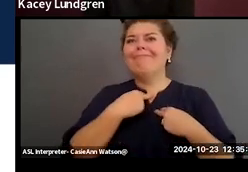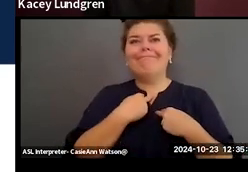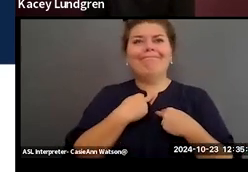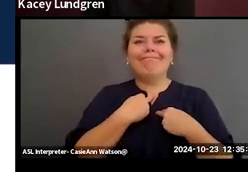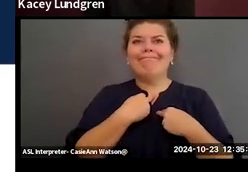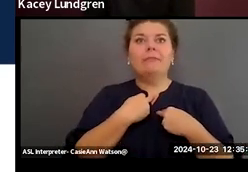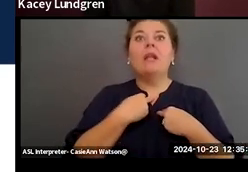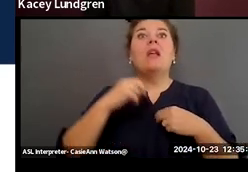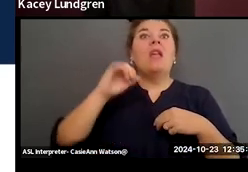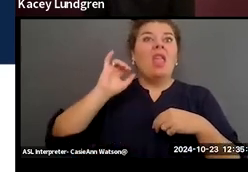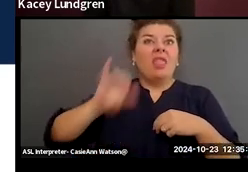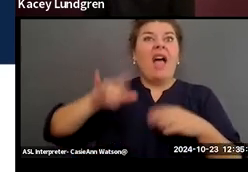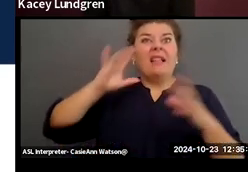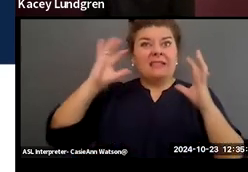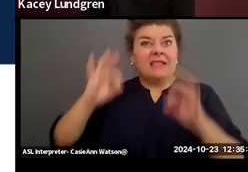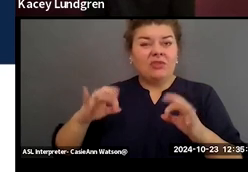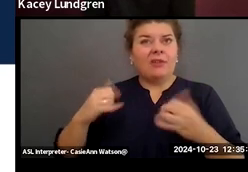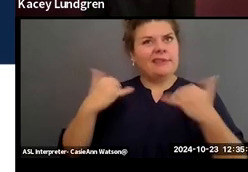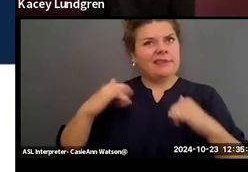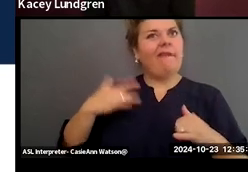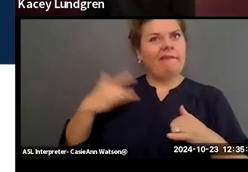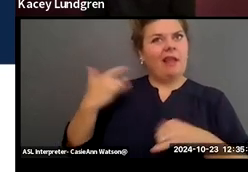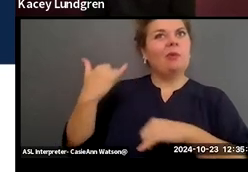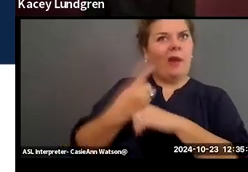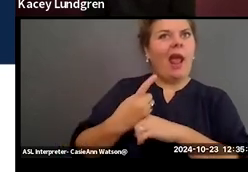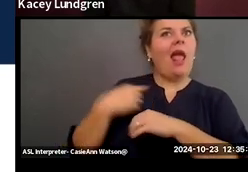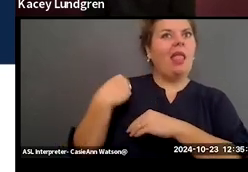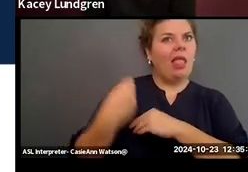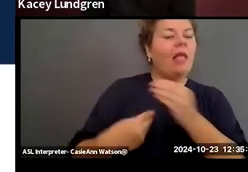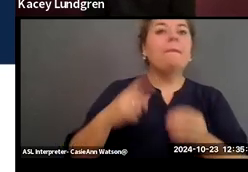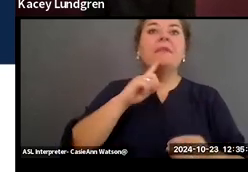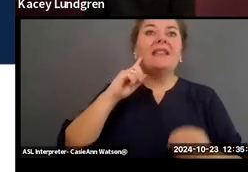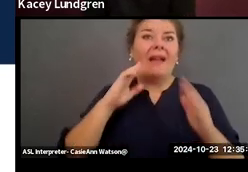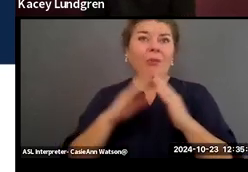The effects of this ruling are still felt today as the deaf community continues to heal,